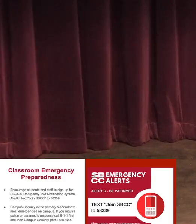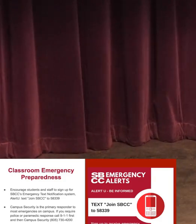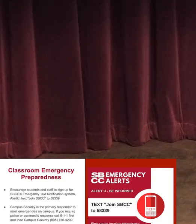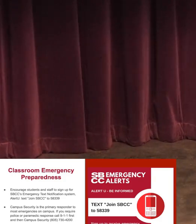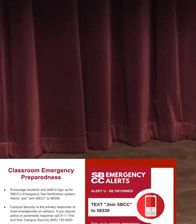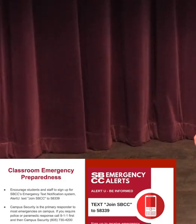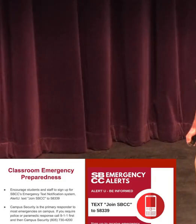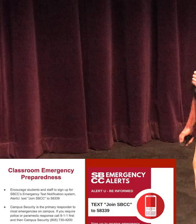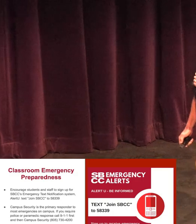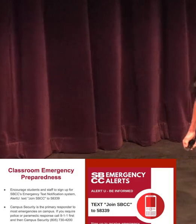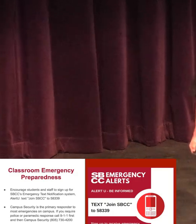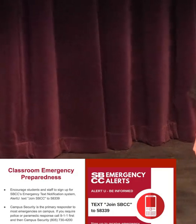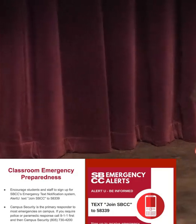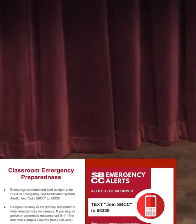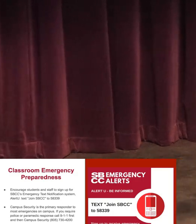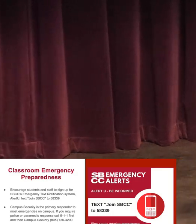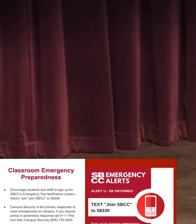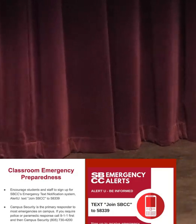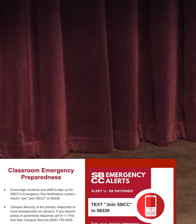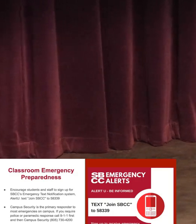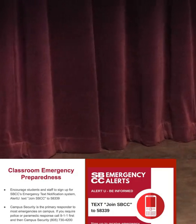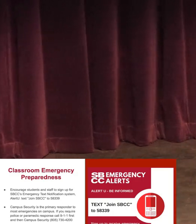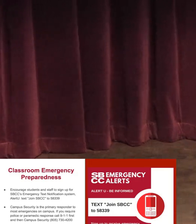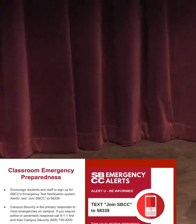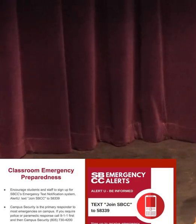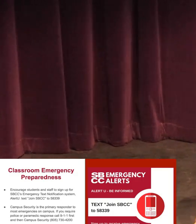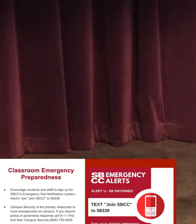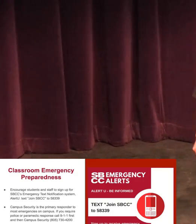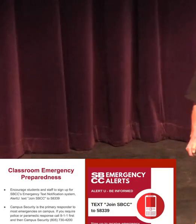little scroll down button to go to AlertU and that is where you can find this information.